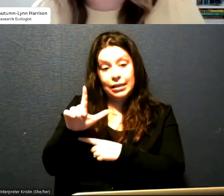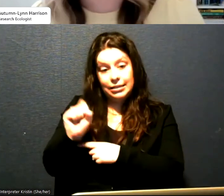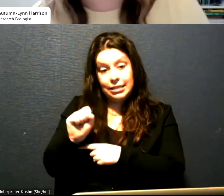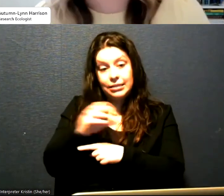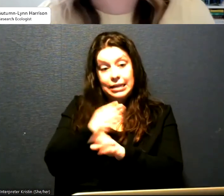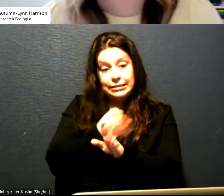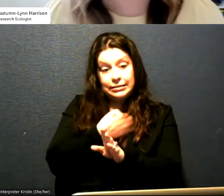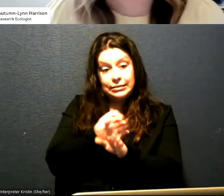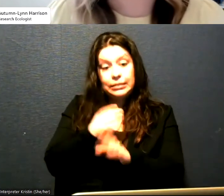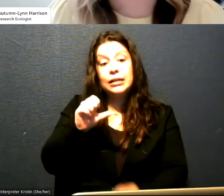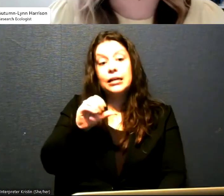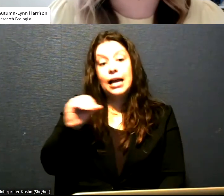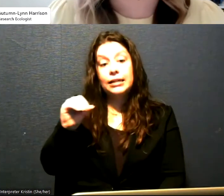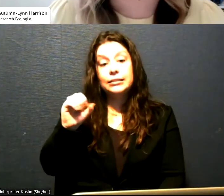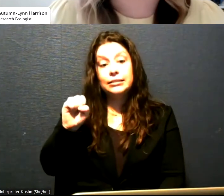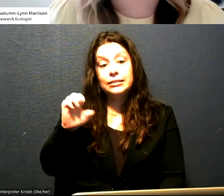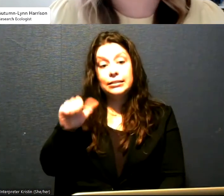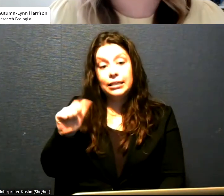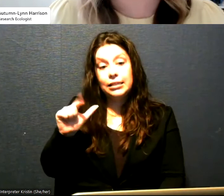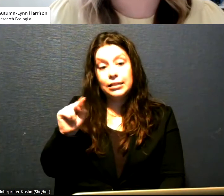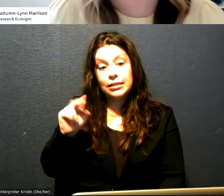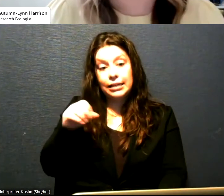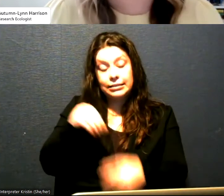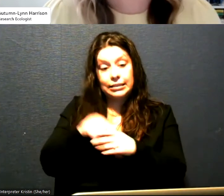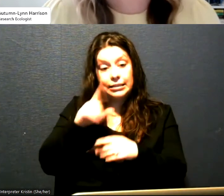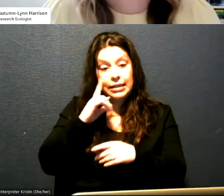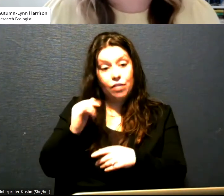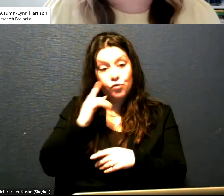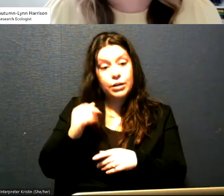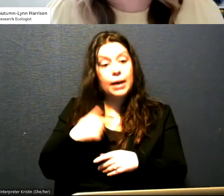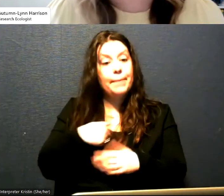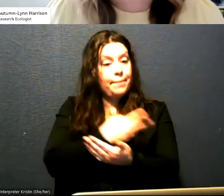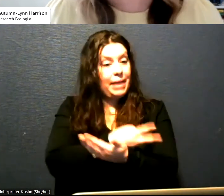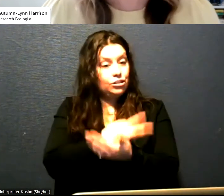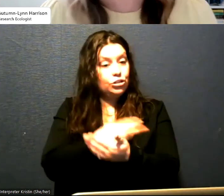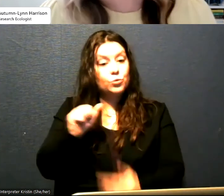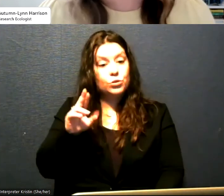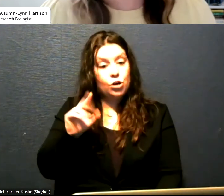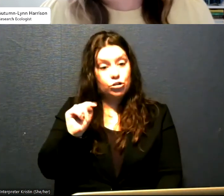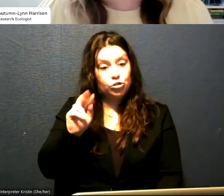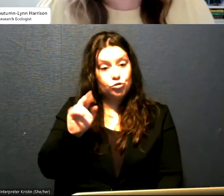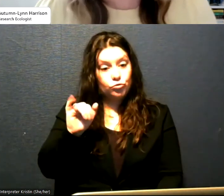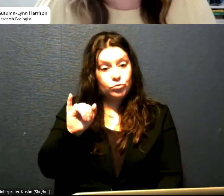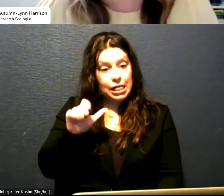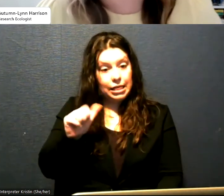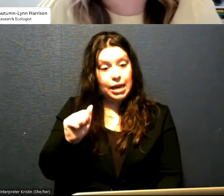I did my master's degree in Australia, um but growing up I barely, uh barely traveled.